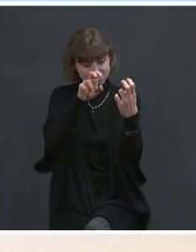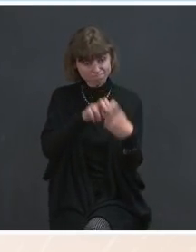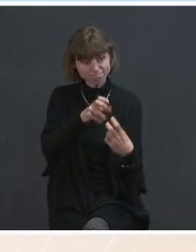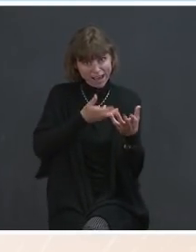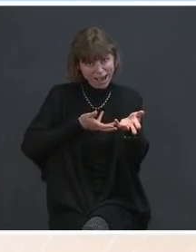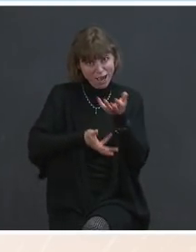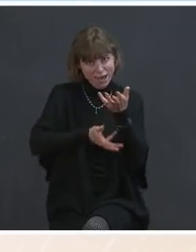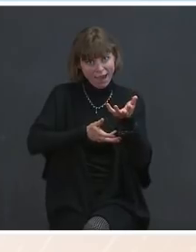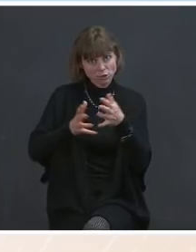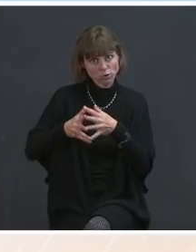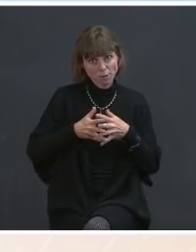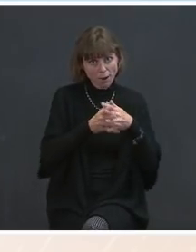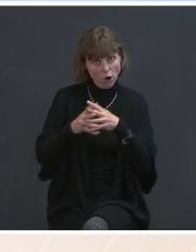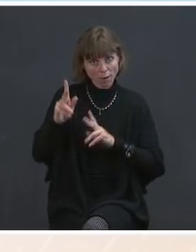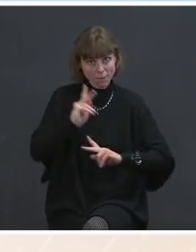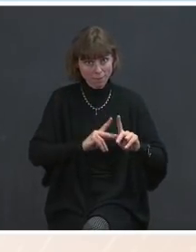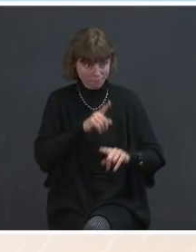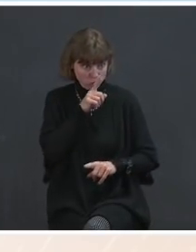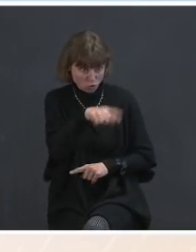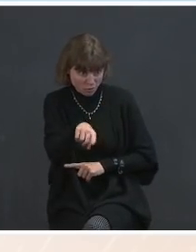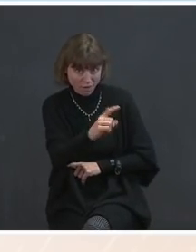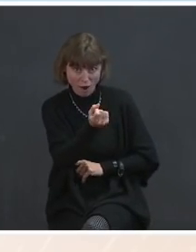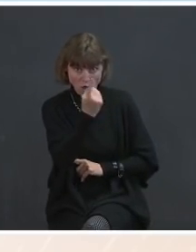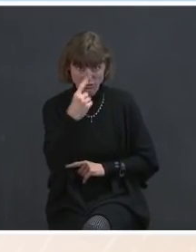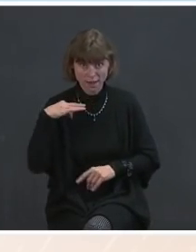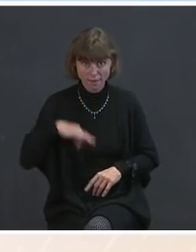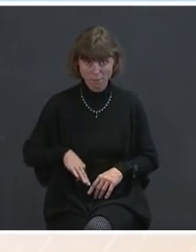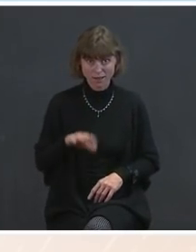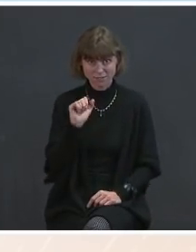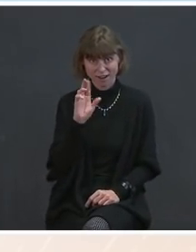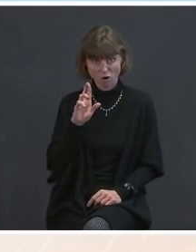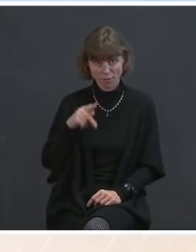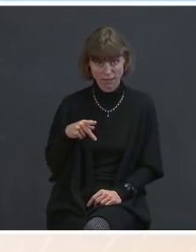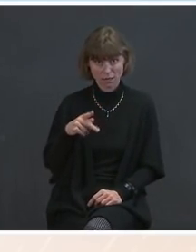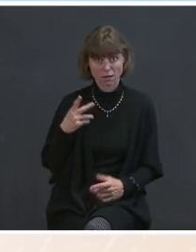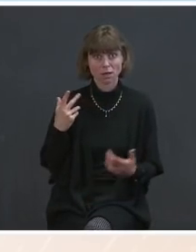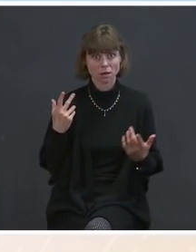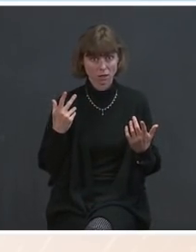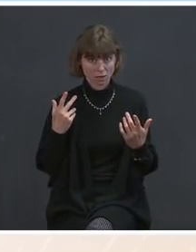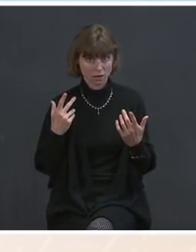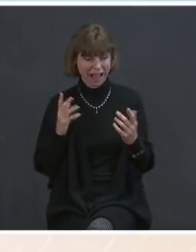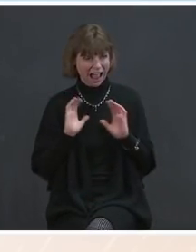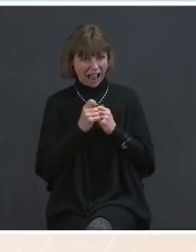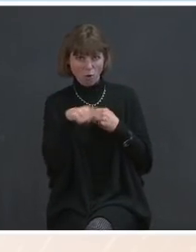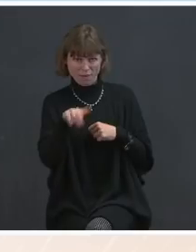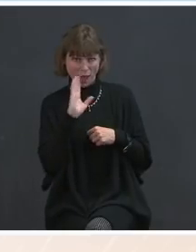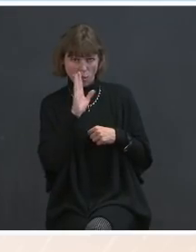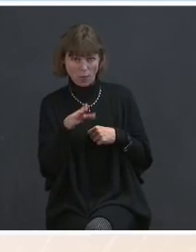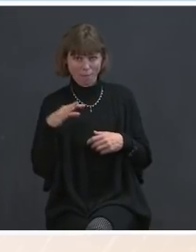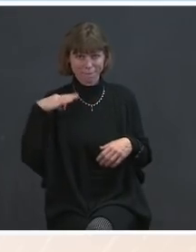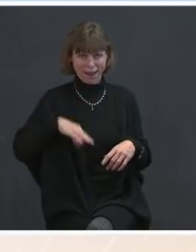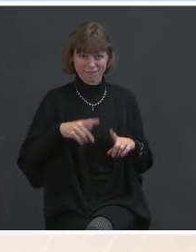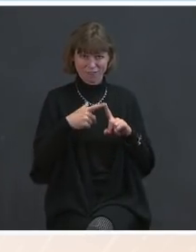and make sure they understand the benefits of the package, how they can benefit from the package; and how it's going to help them